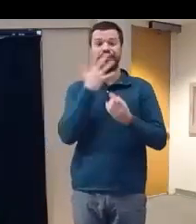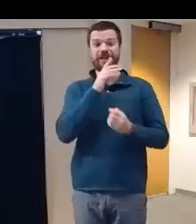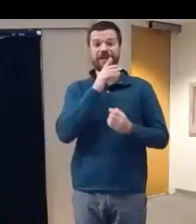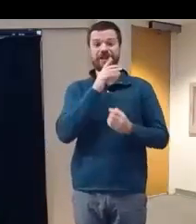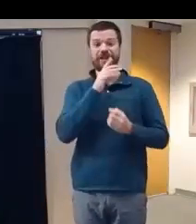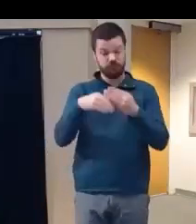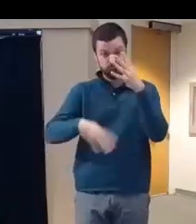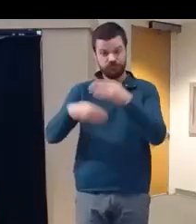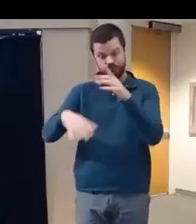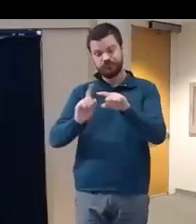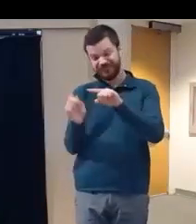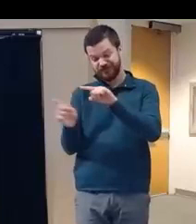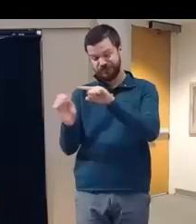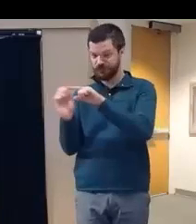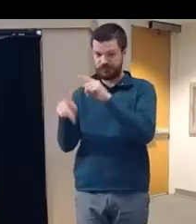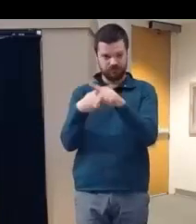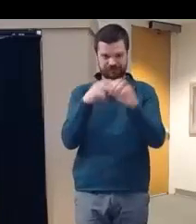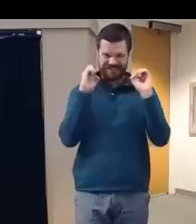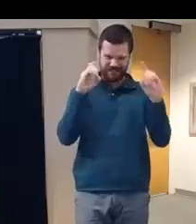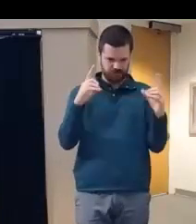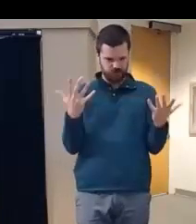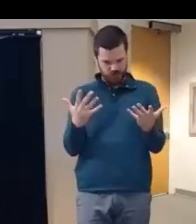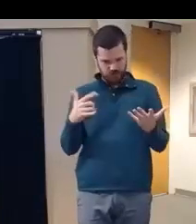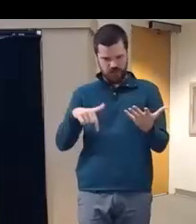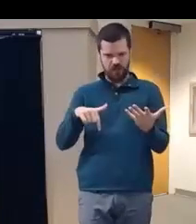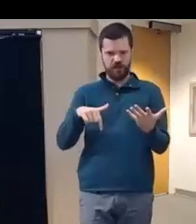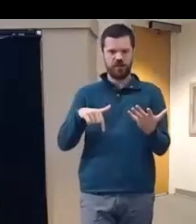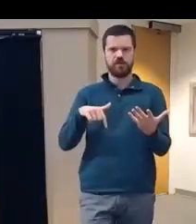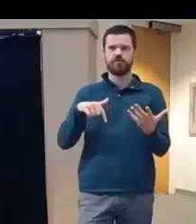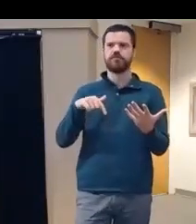nearly Limitless iterations of what it looks like to be in a thought exchange here in our